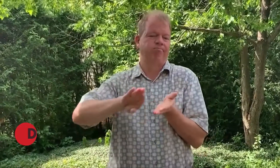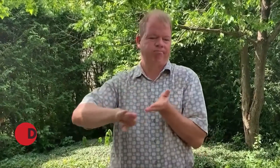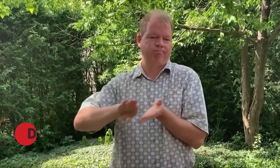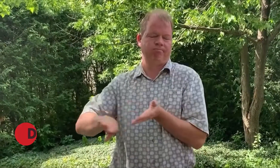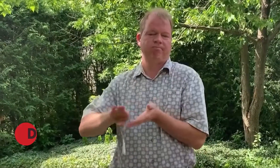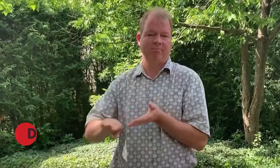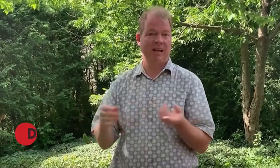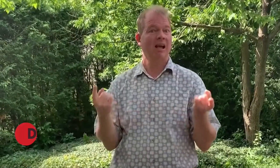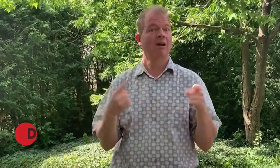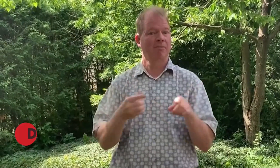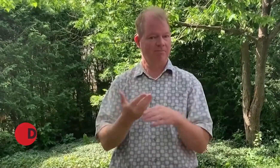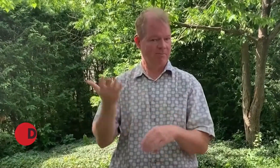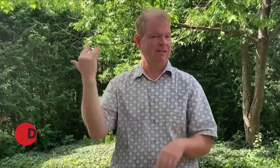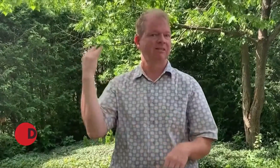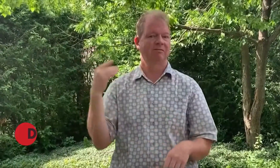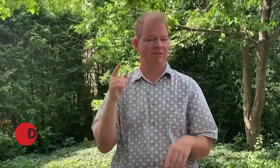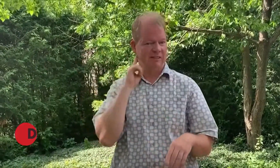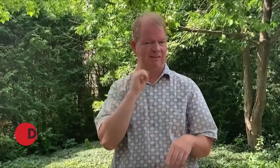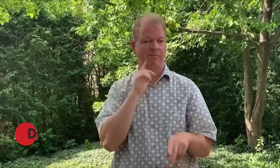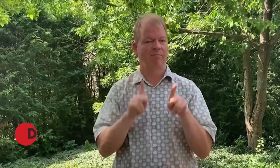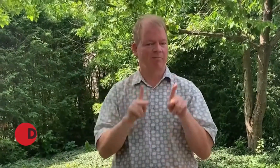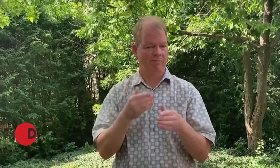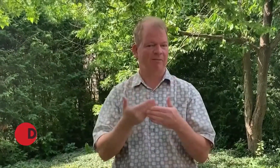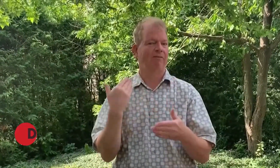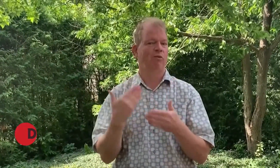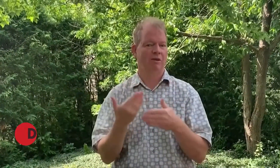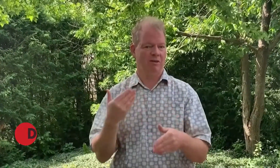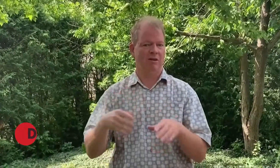from Deaf people, it has happened before.